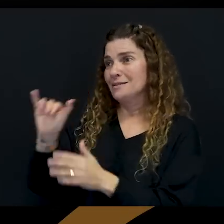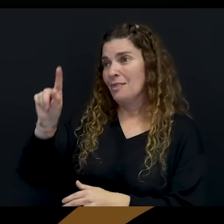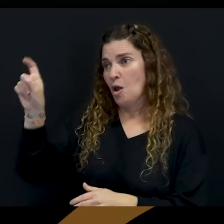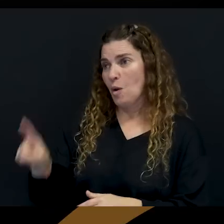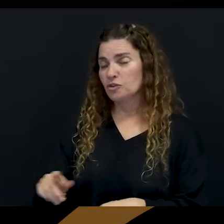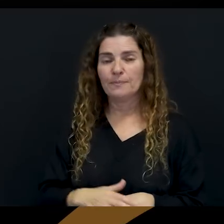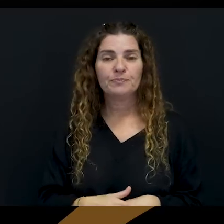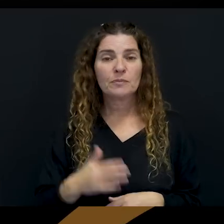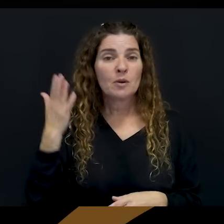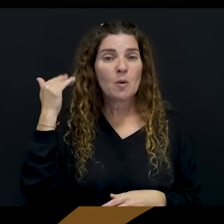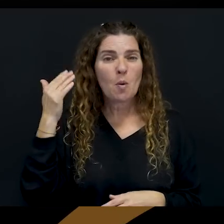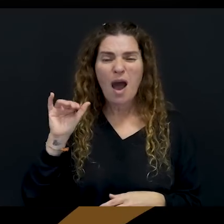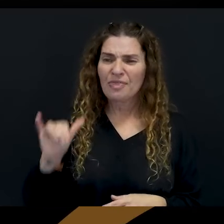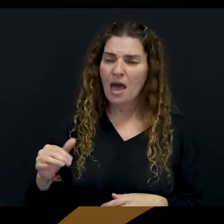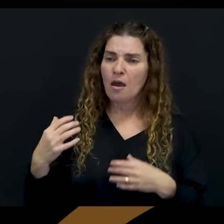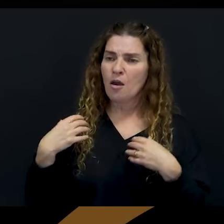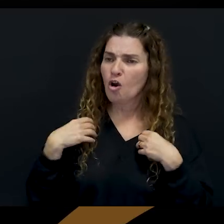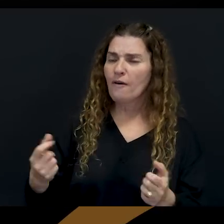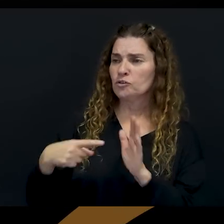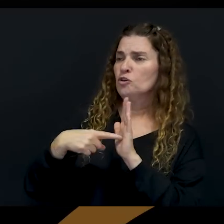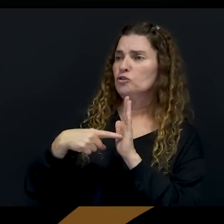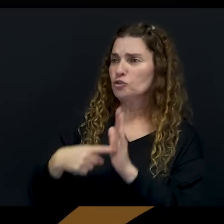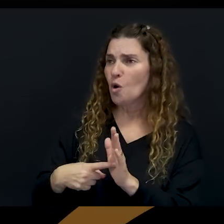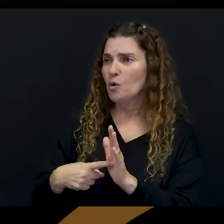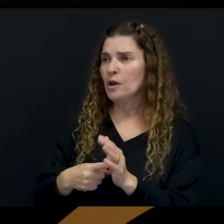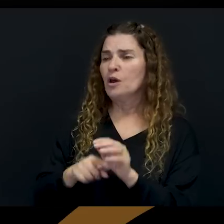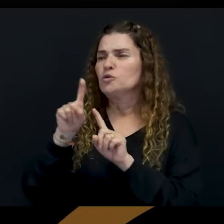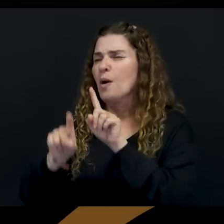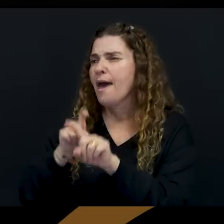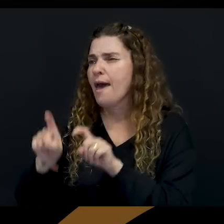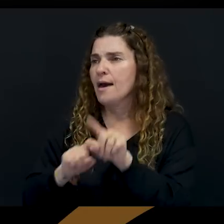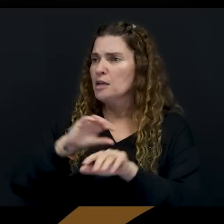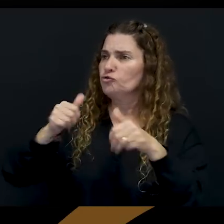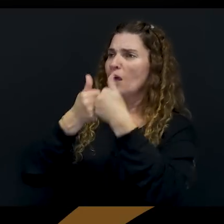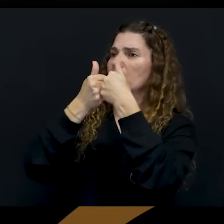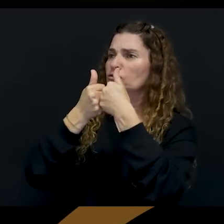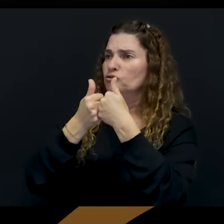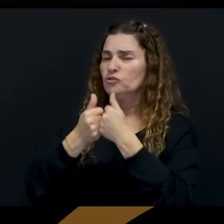to ask the hard questions and to challenge the status quo. I'm even more grateful to Kellanova